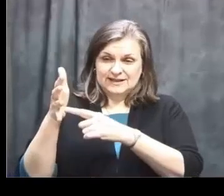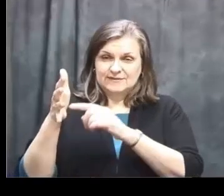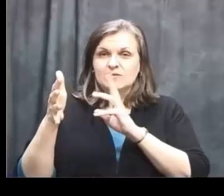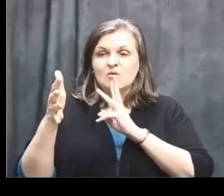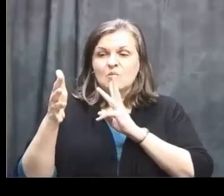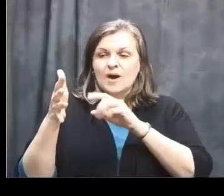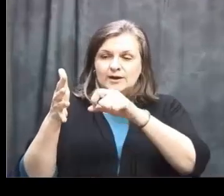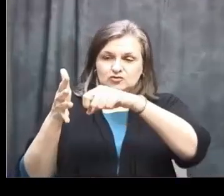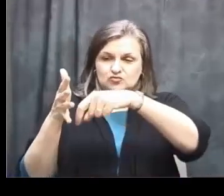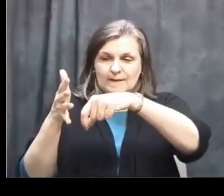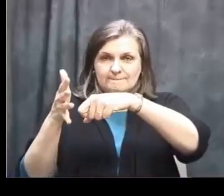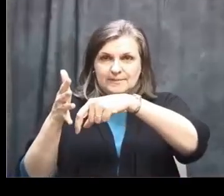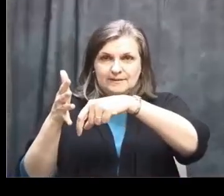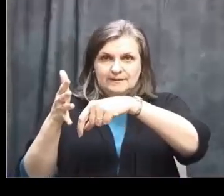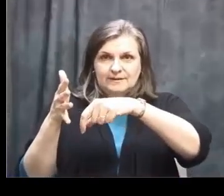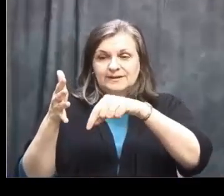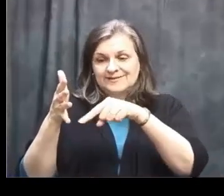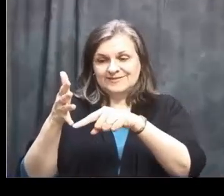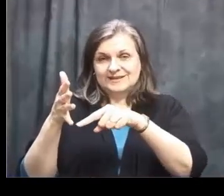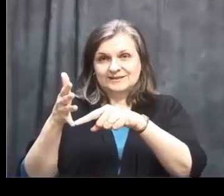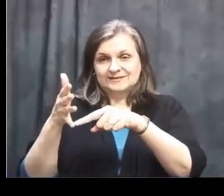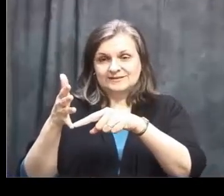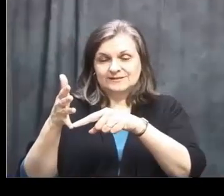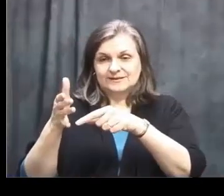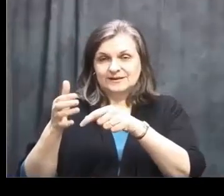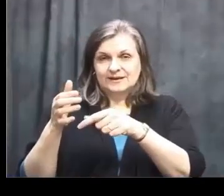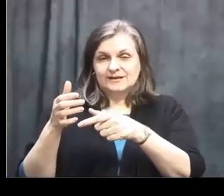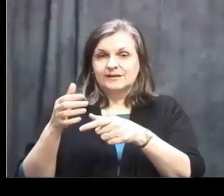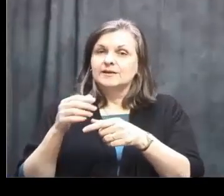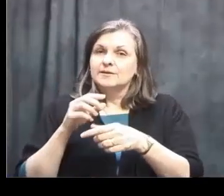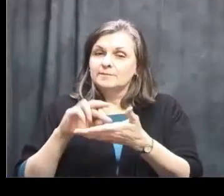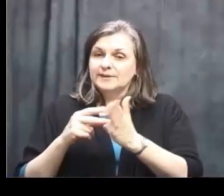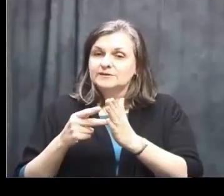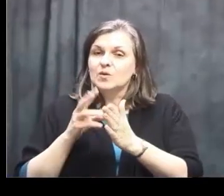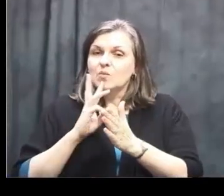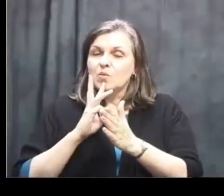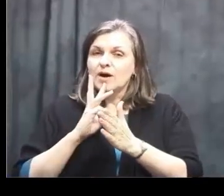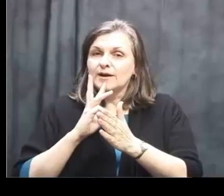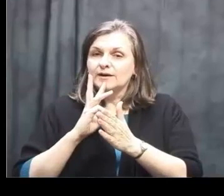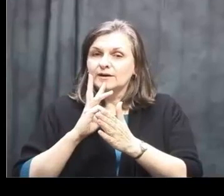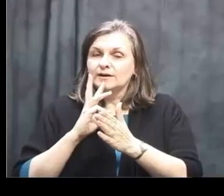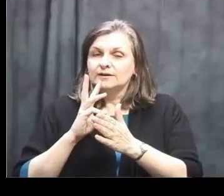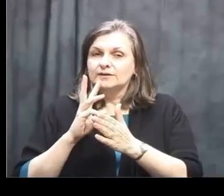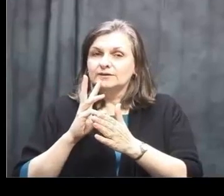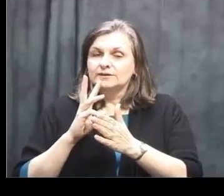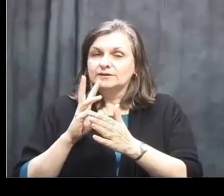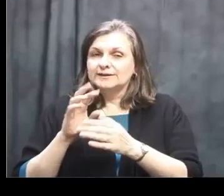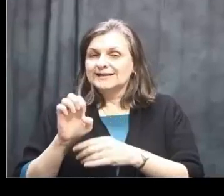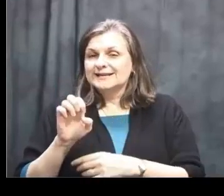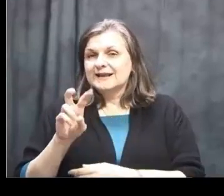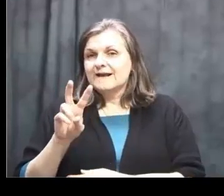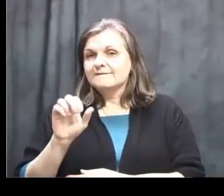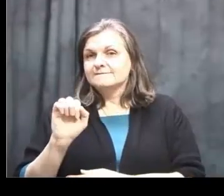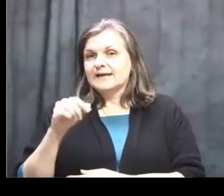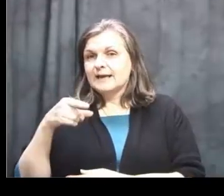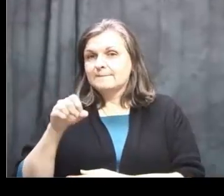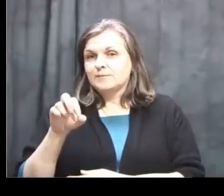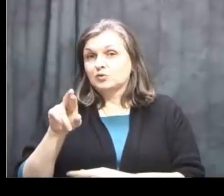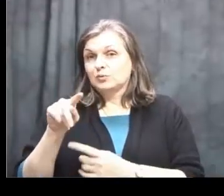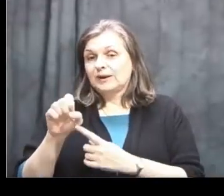we can see the water droplet on the end of this leaf -- this is actually collected as the water has evaporated from the underside on of the leaf and